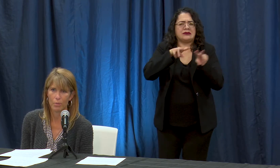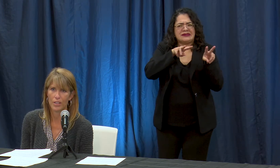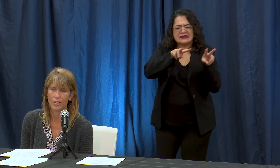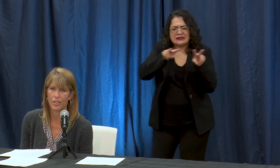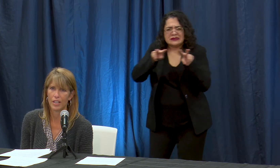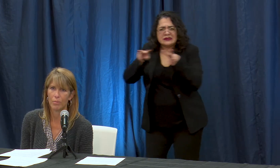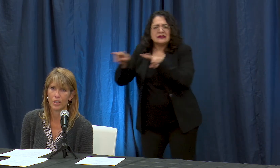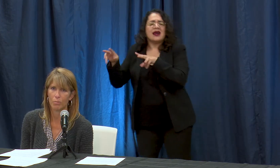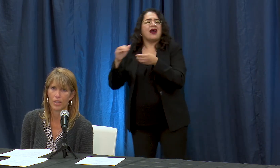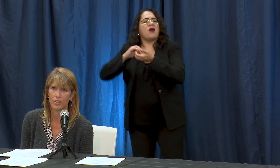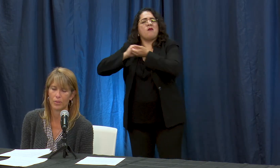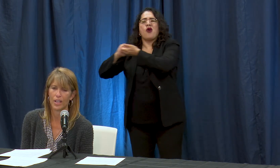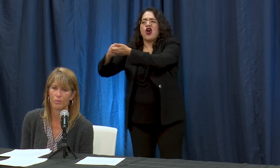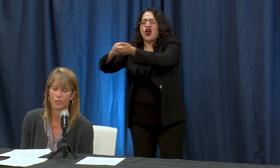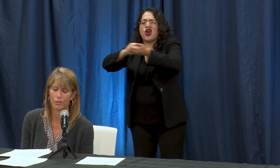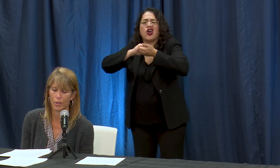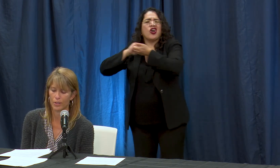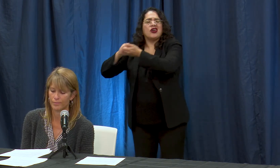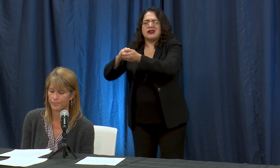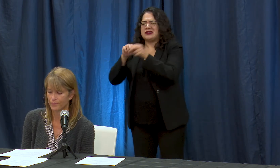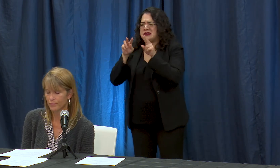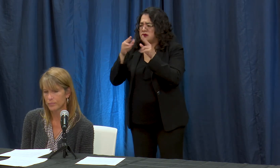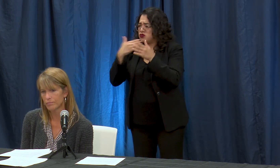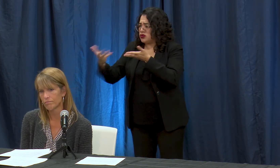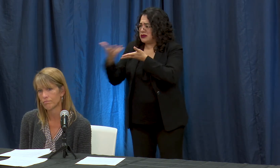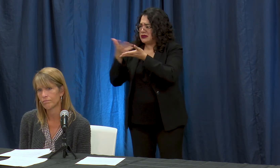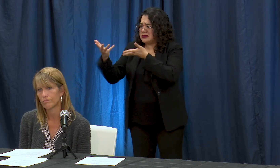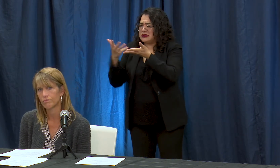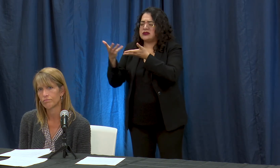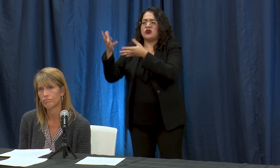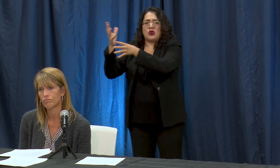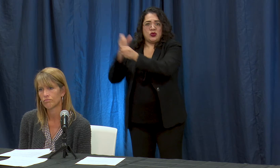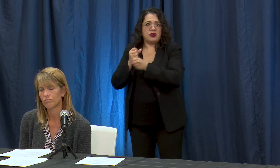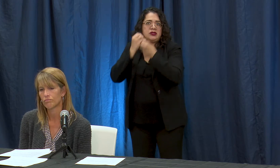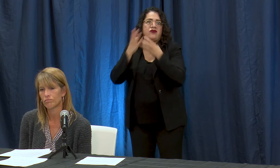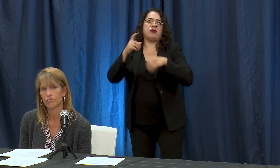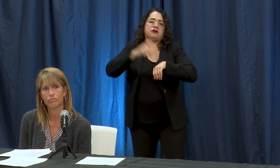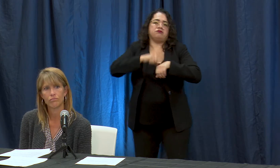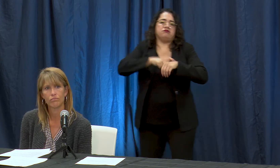partners and they've been good partners with us moving forward. All right thank